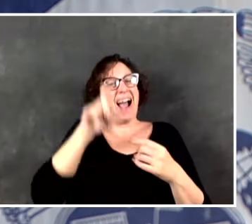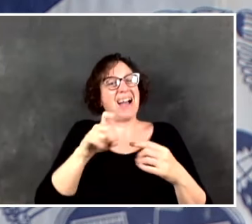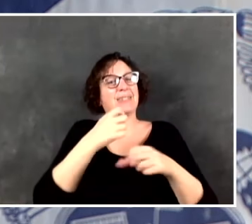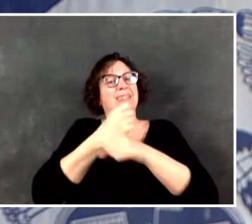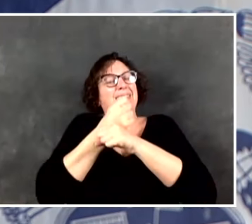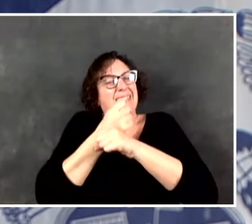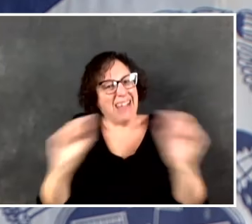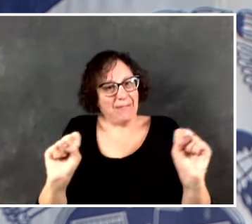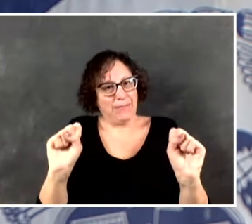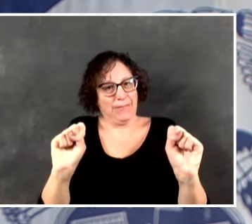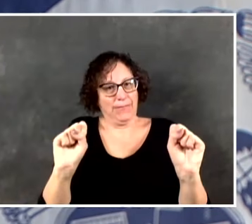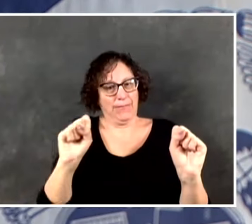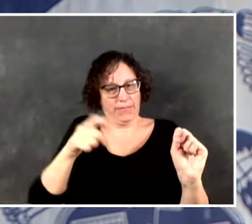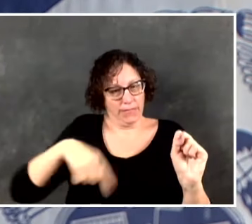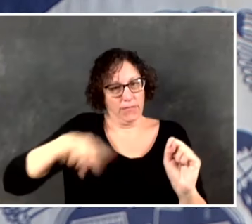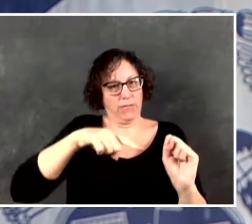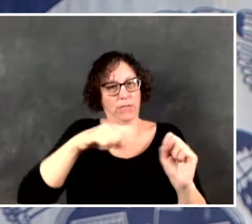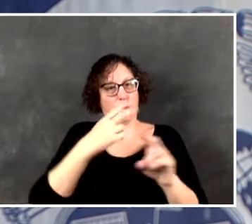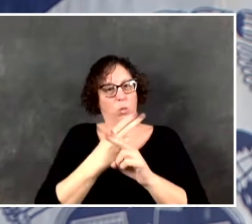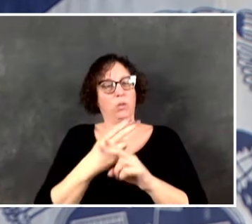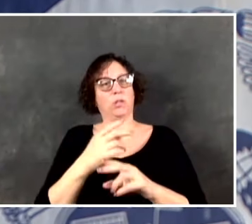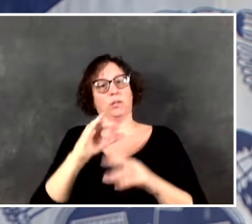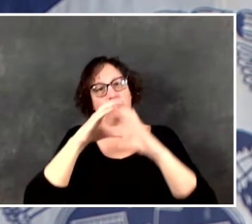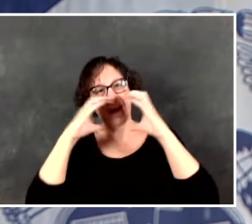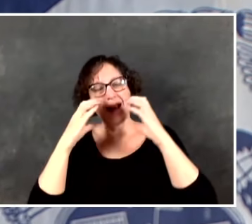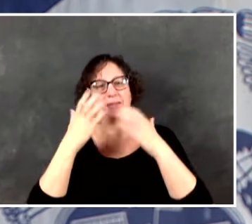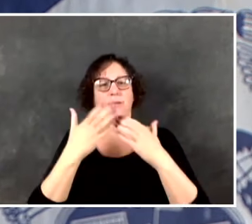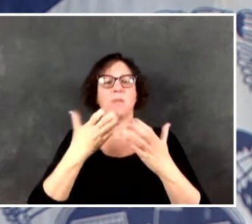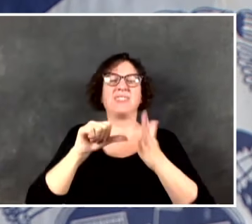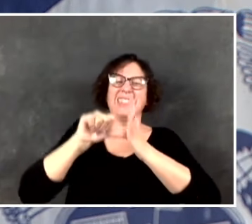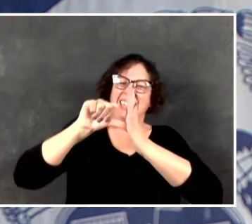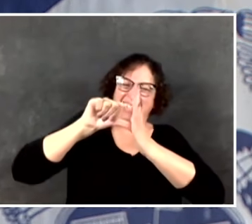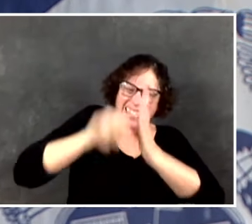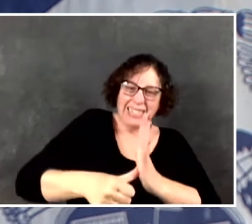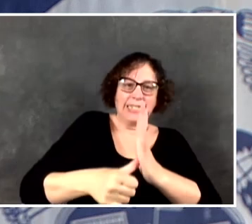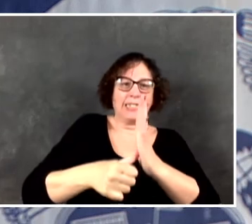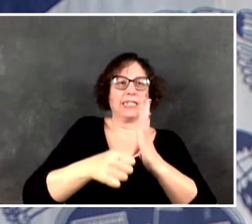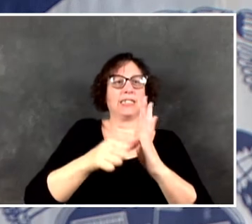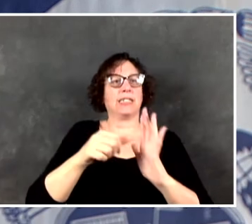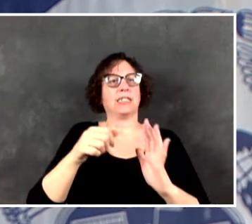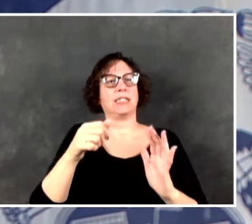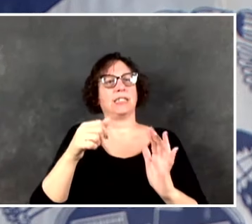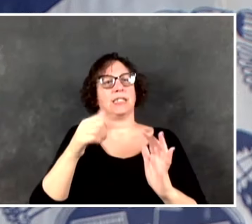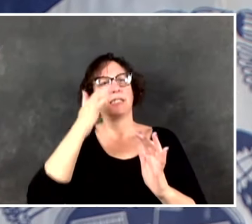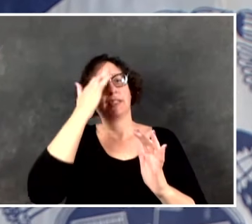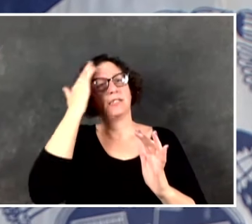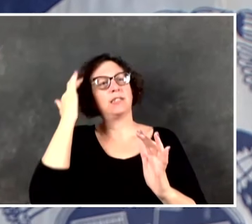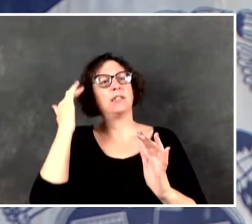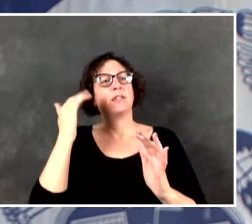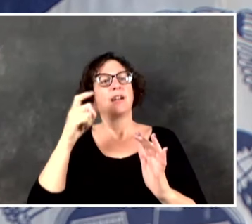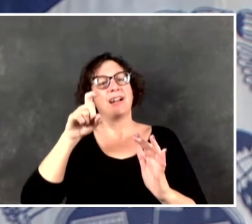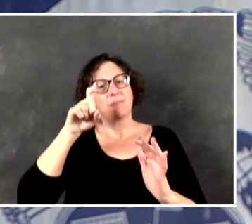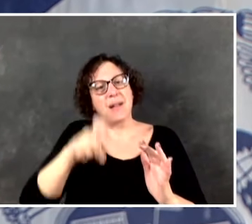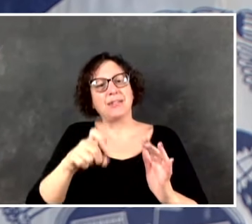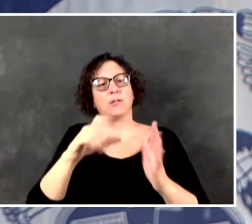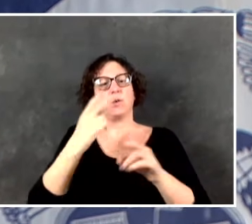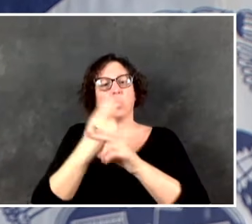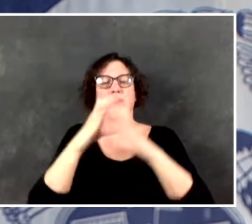KEEP WORKING ON THAT, FOR SURE. I WANT TO